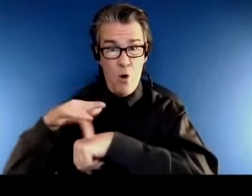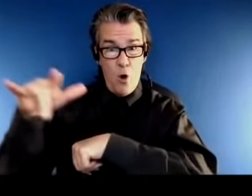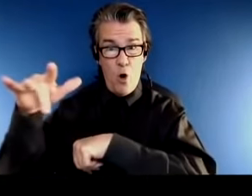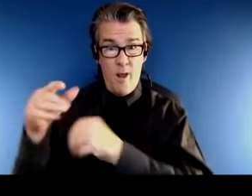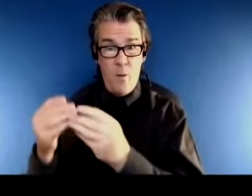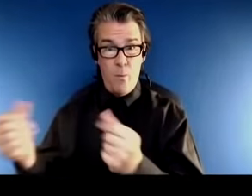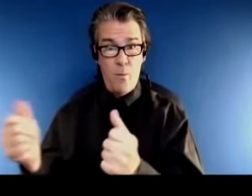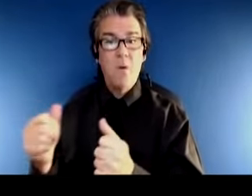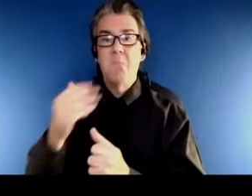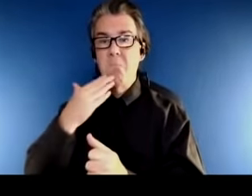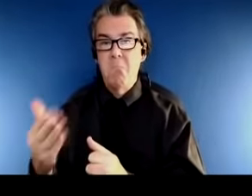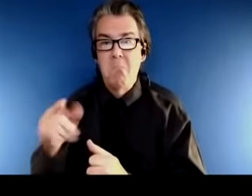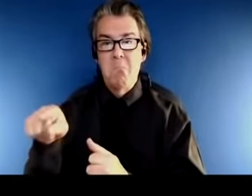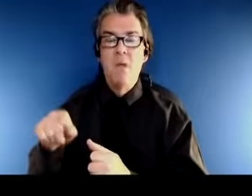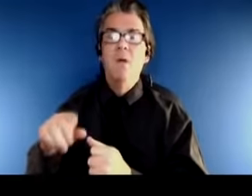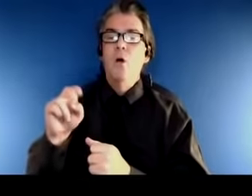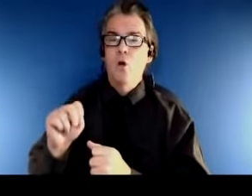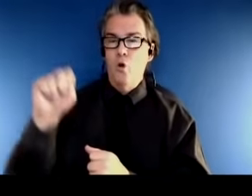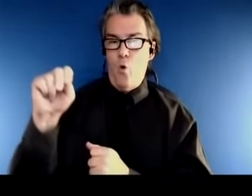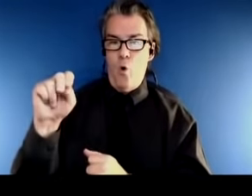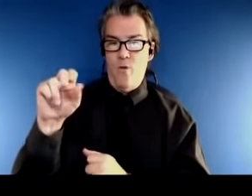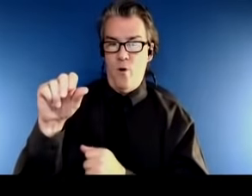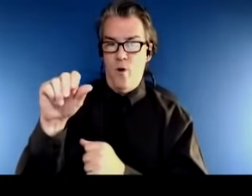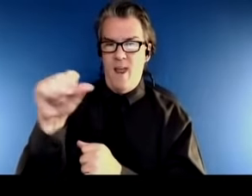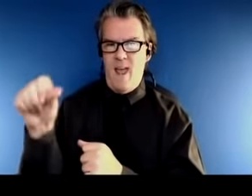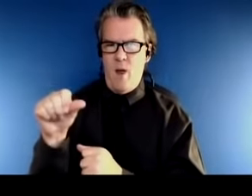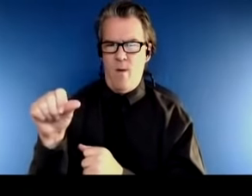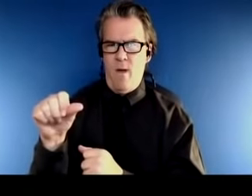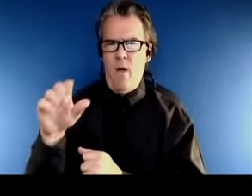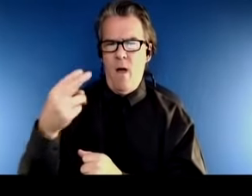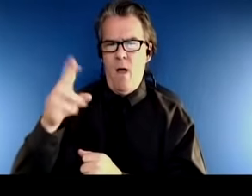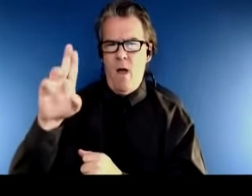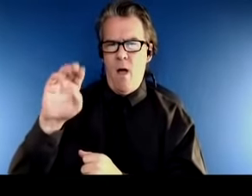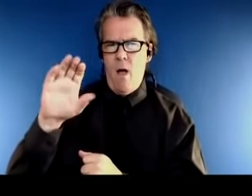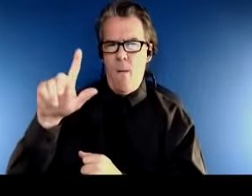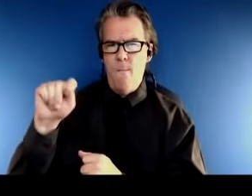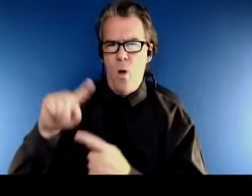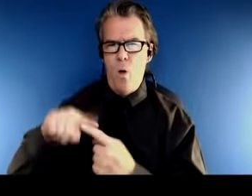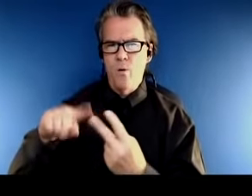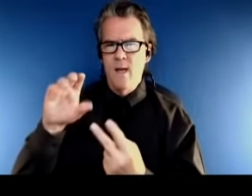Yes, I'm here. Can you hear me? We can hear you. Awesome.